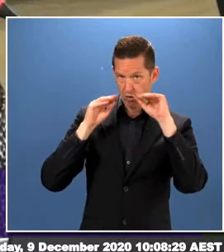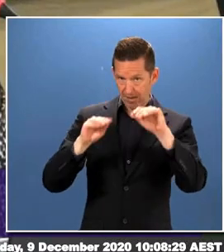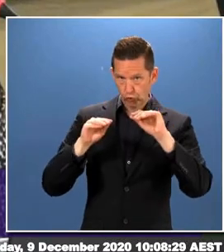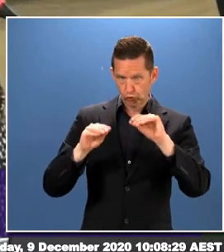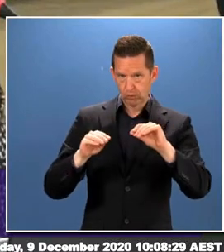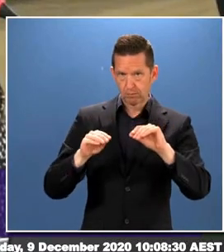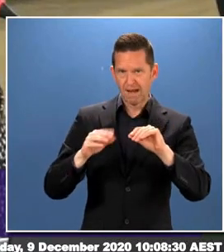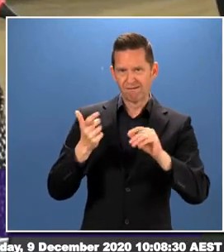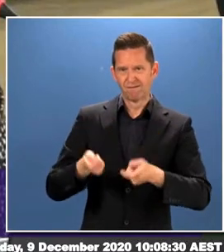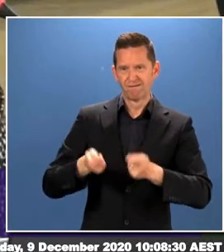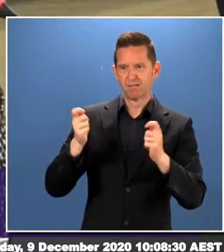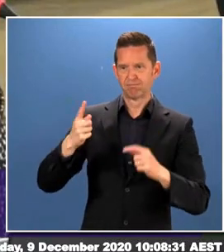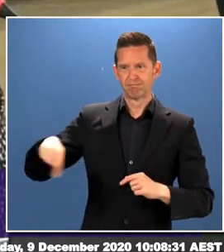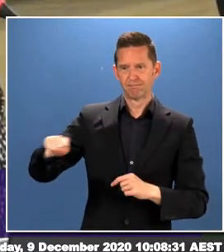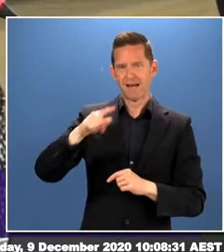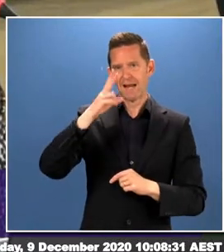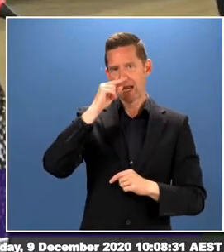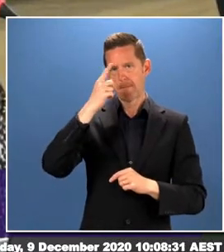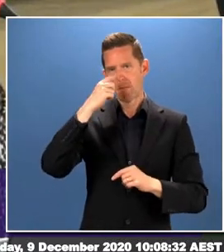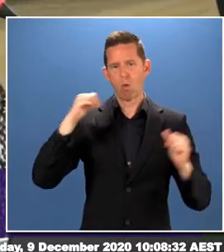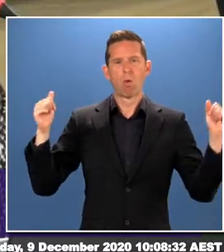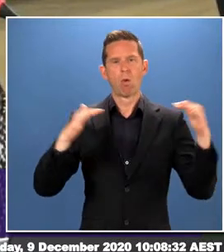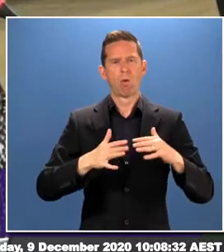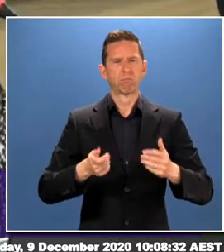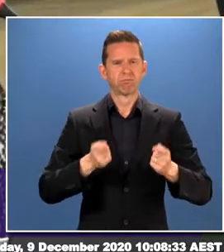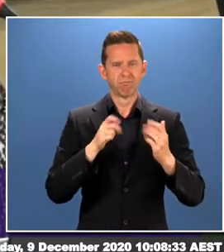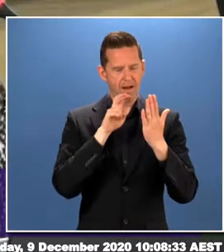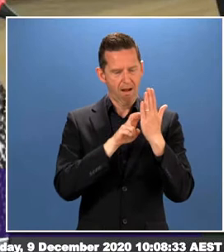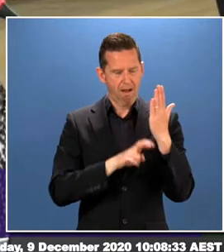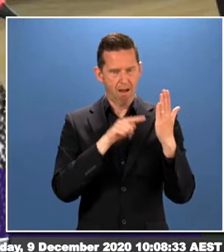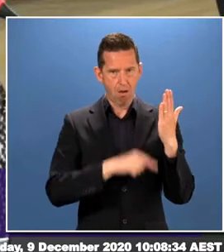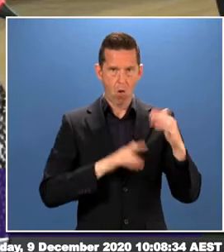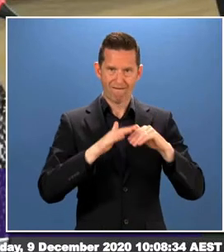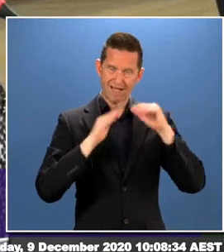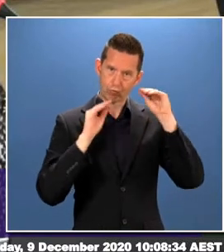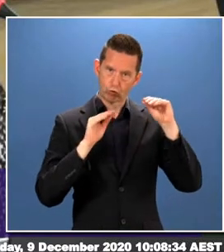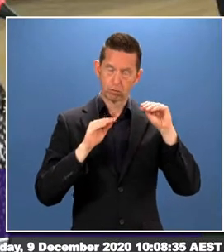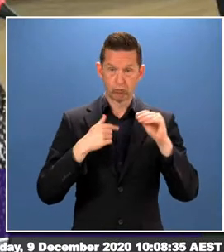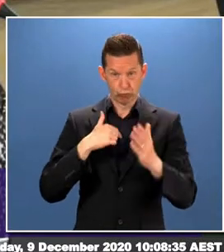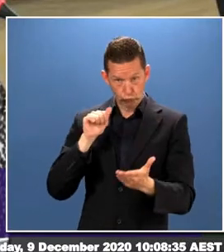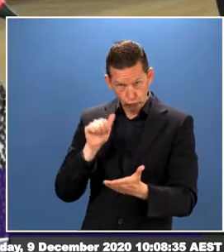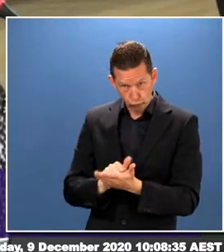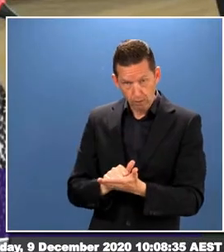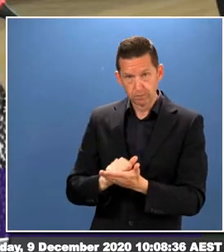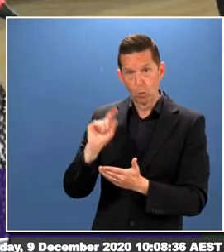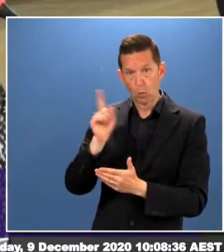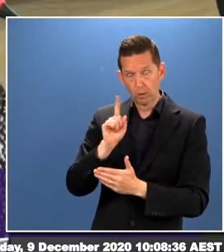by young people with disability attending the Summit. And it was the case, wasn't it, while some of the participants